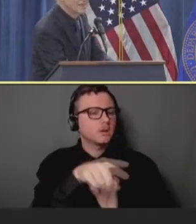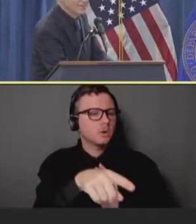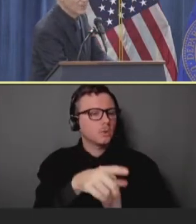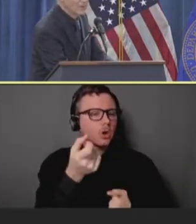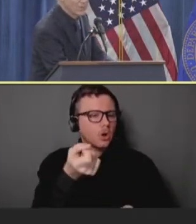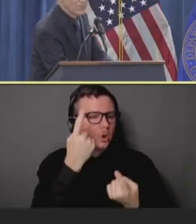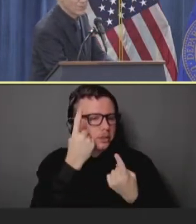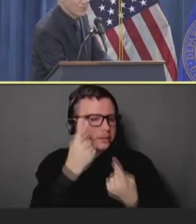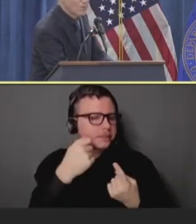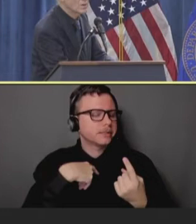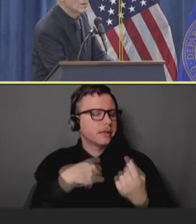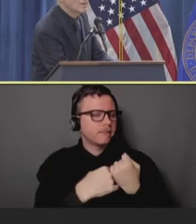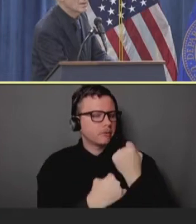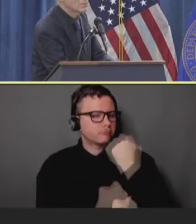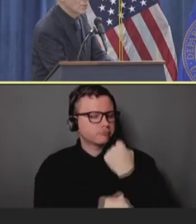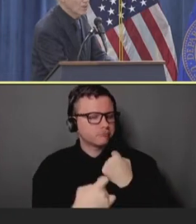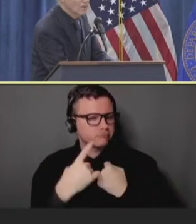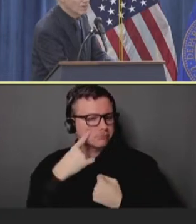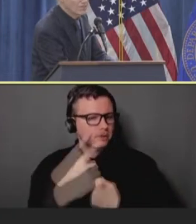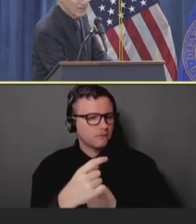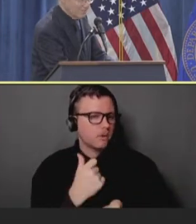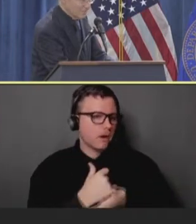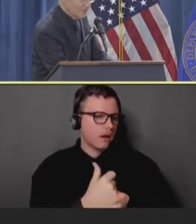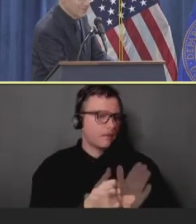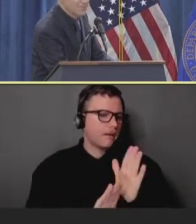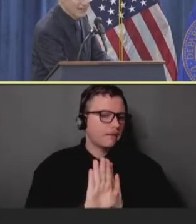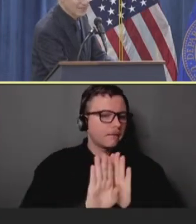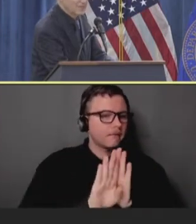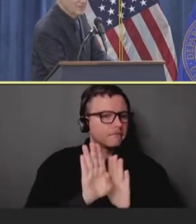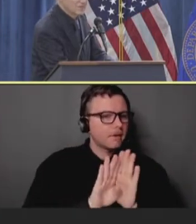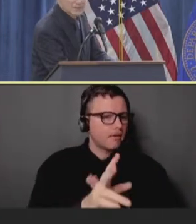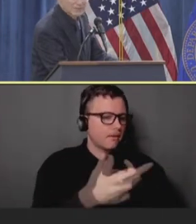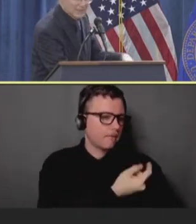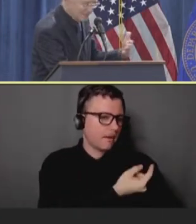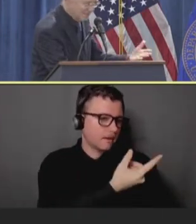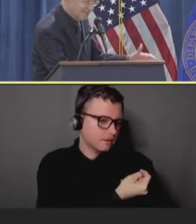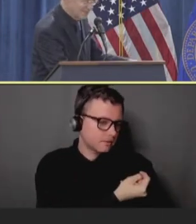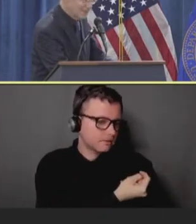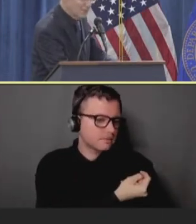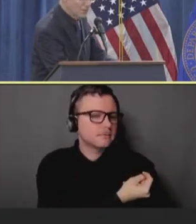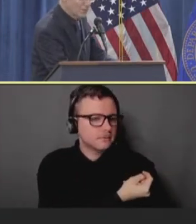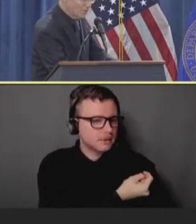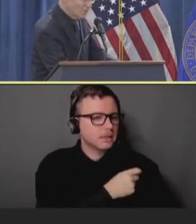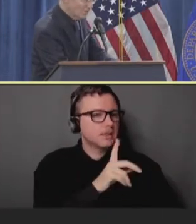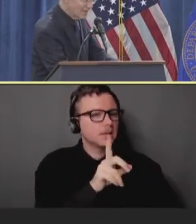the groundwork for and working on the development of vaccines and dealing with our being able